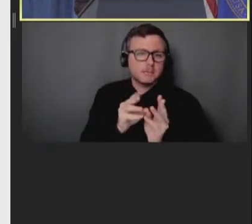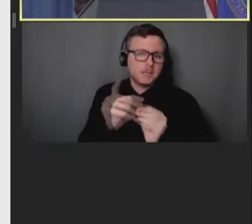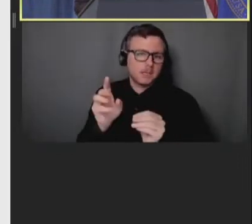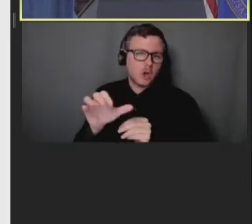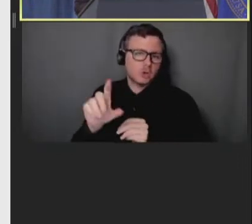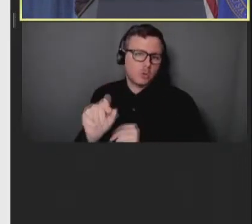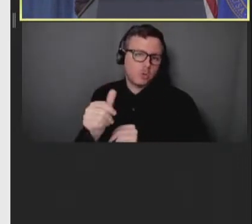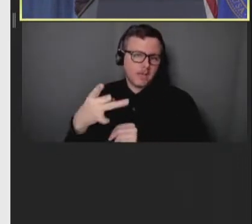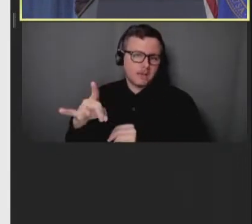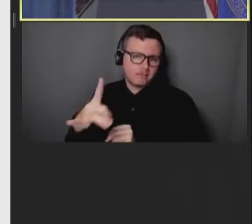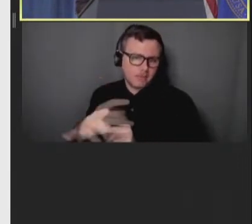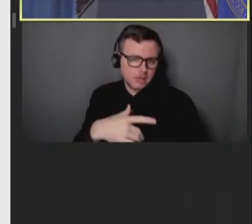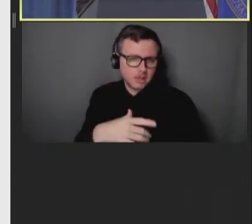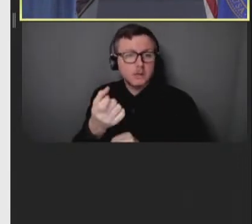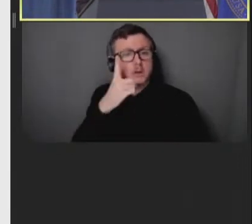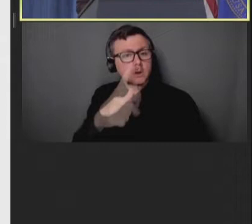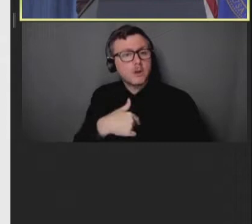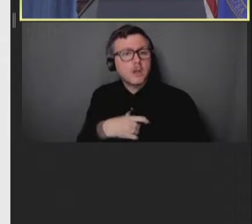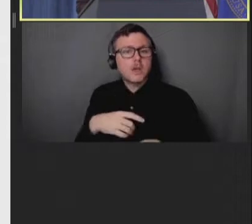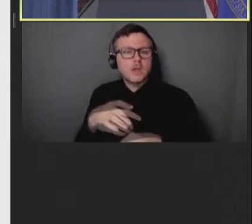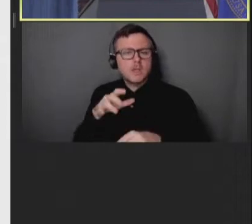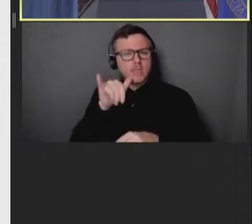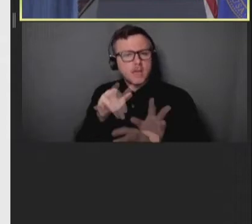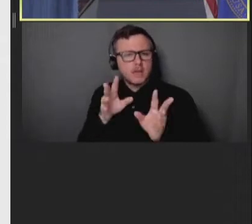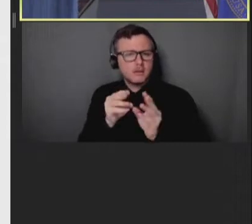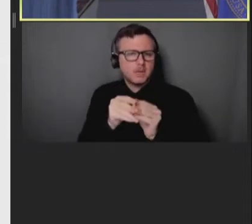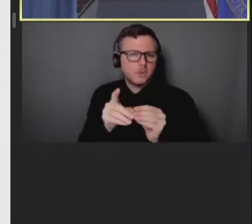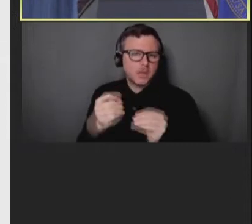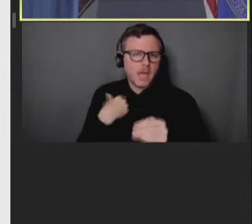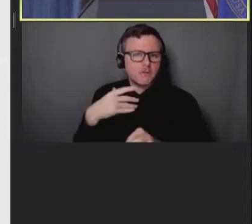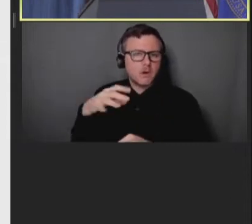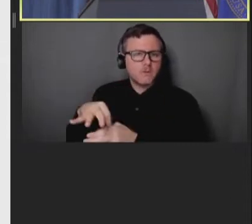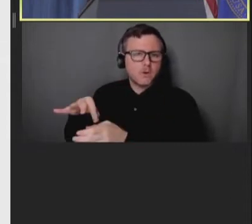was safe and should be recommended. So, we had direct public health input